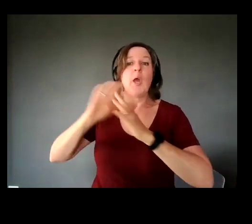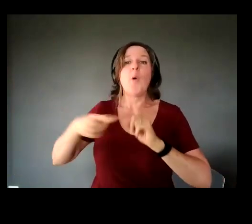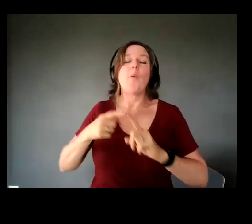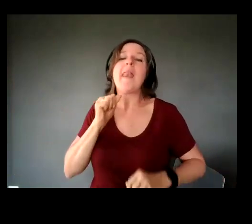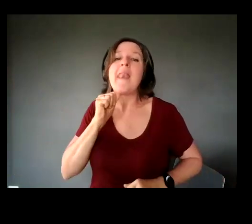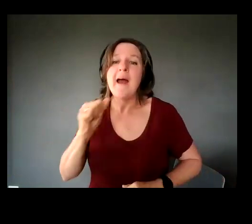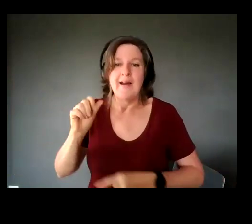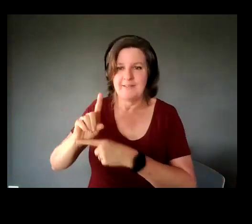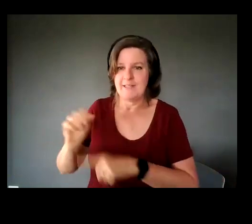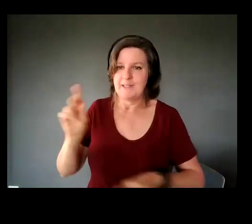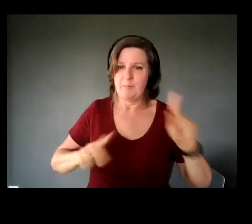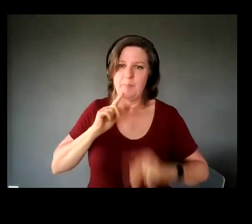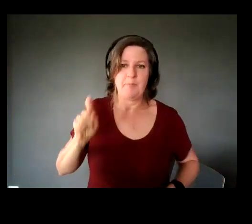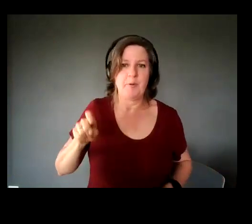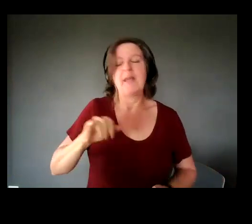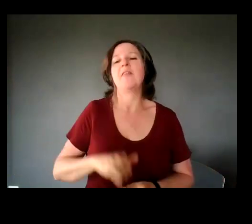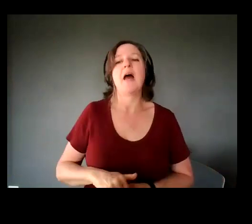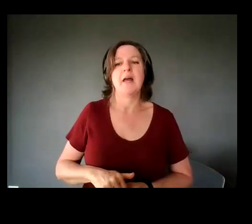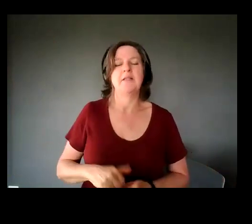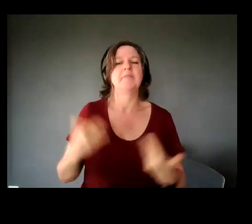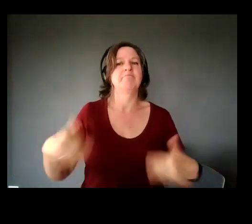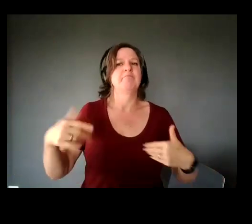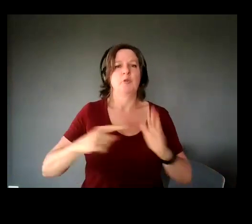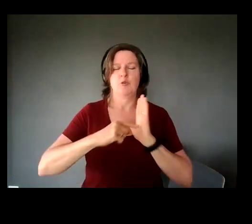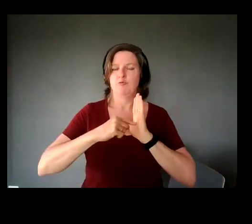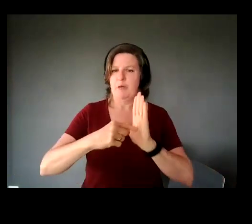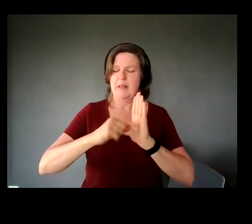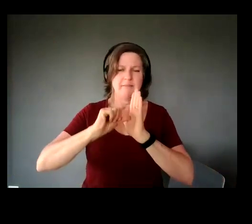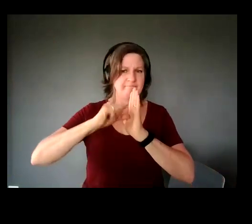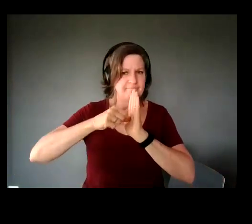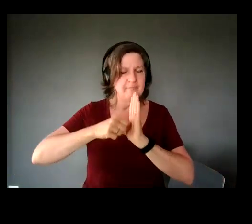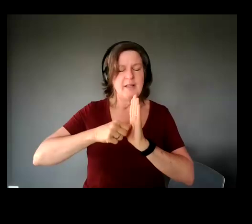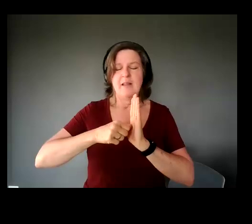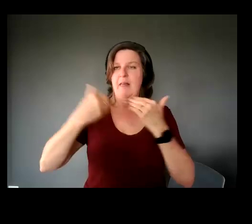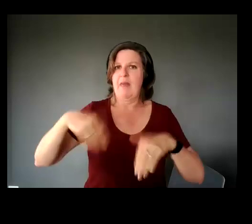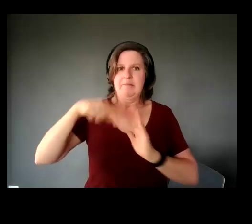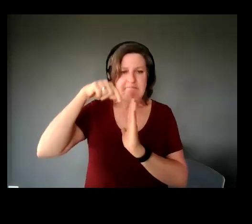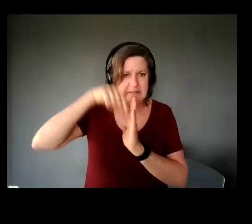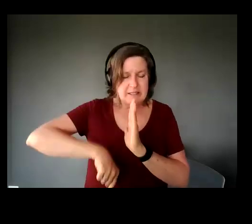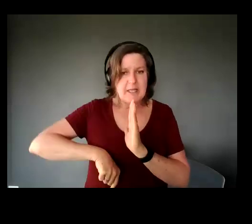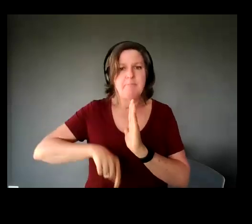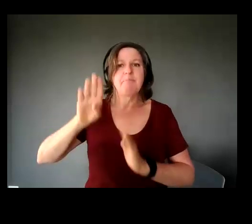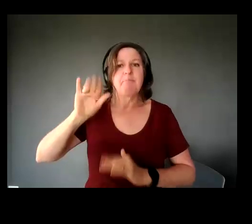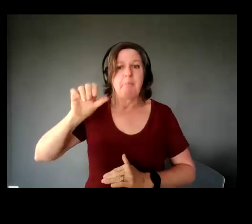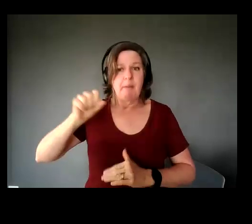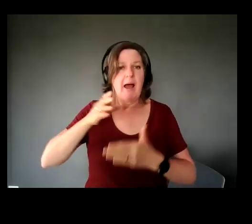This really showcases the deep seated bias around disability and the lack of leadership in decision making roles.